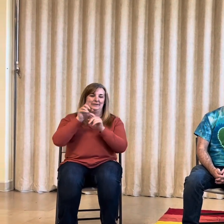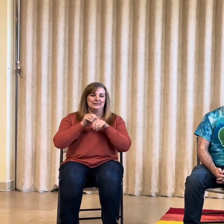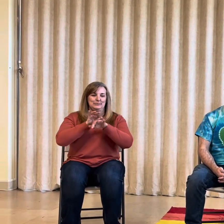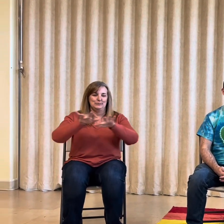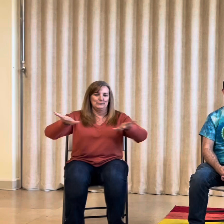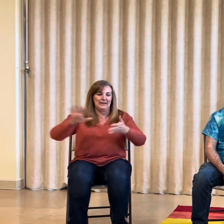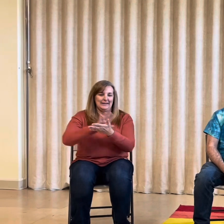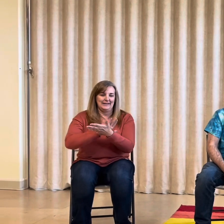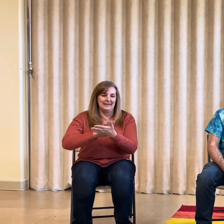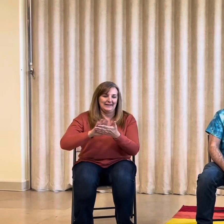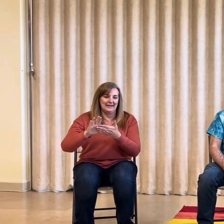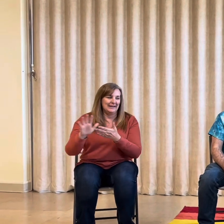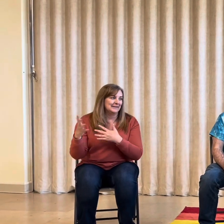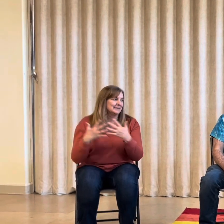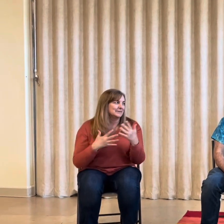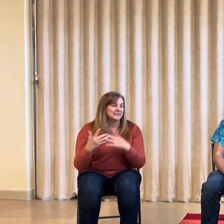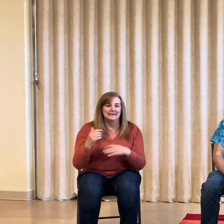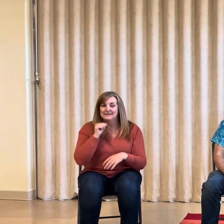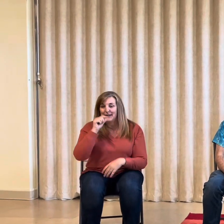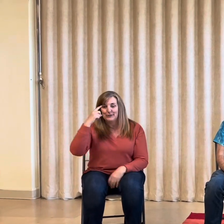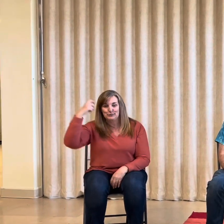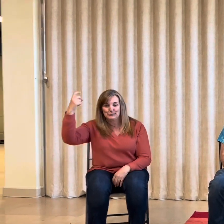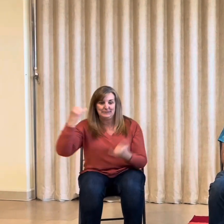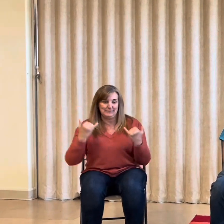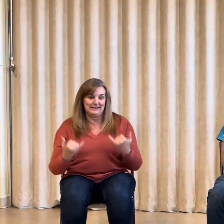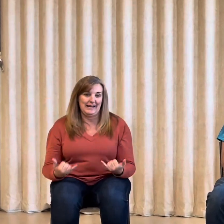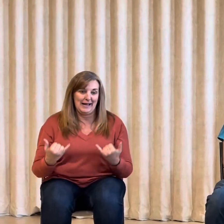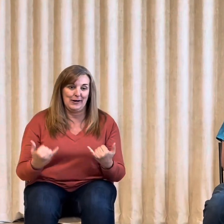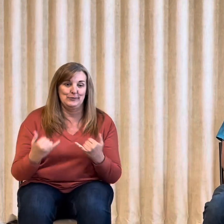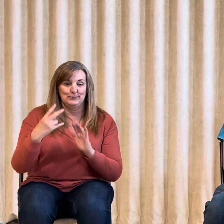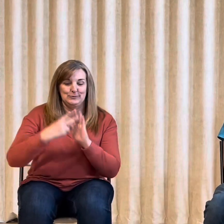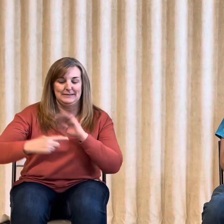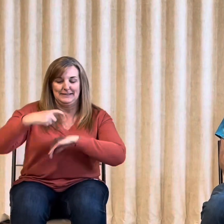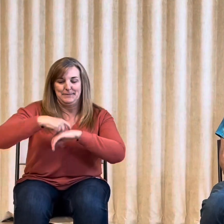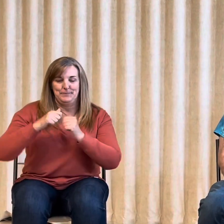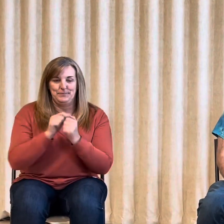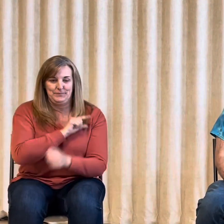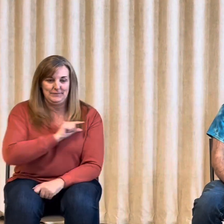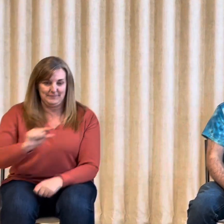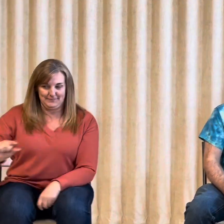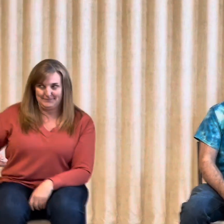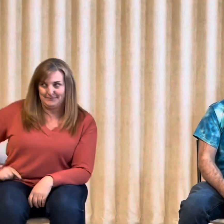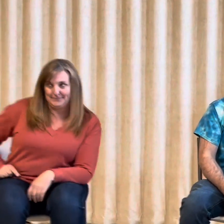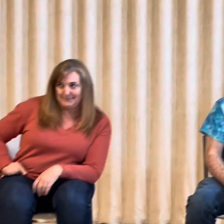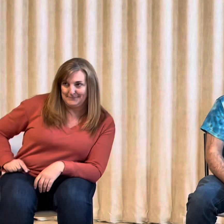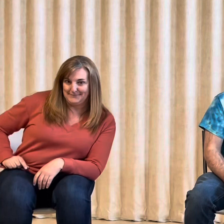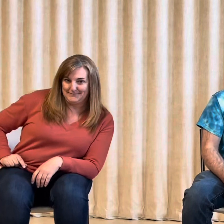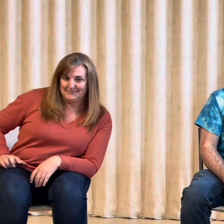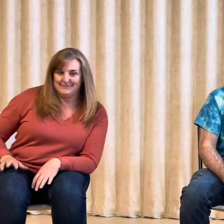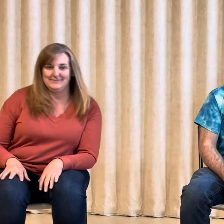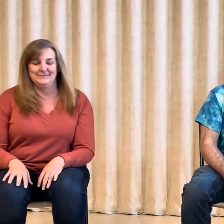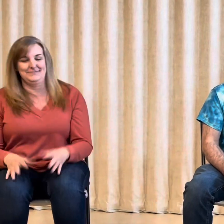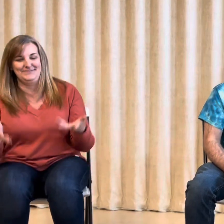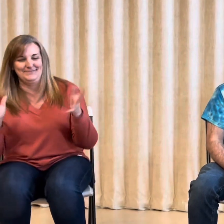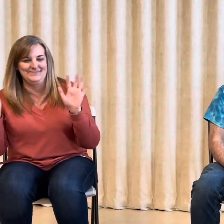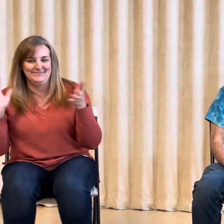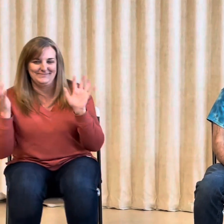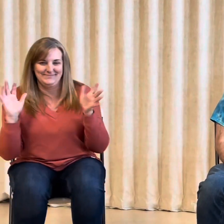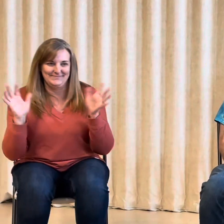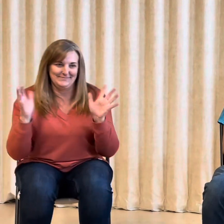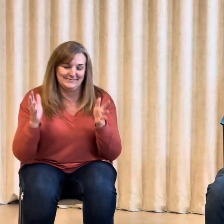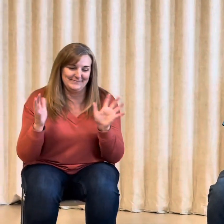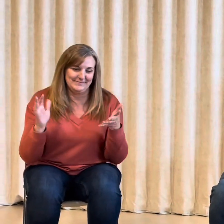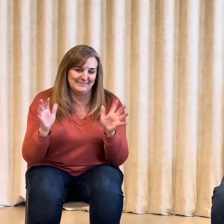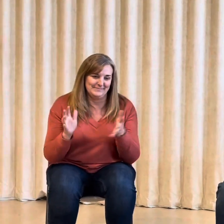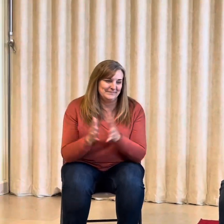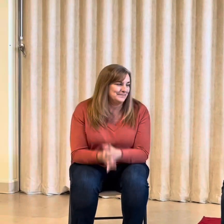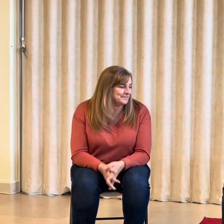It's so much fun, but it's not a dream! It's Reading Time with the Queens!